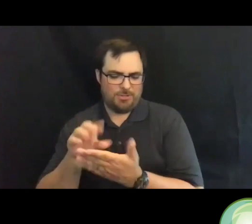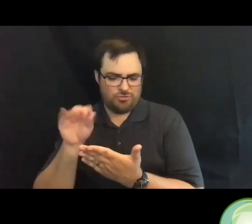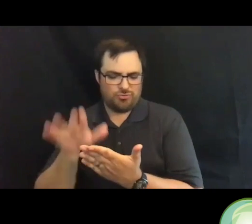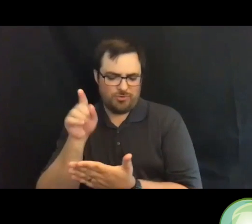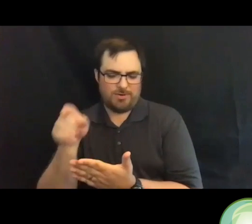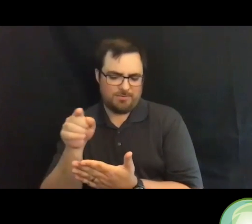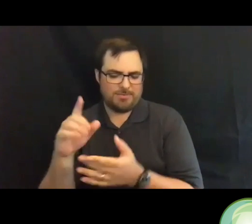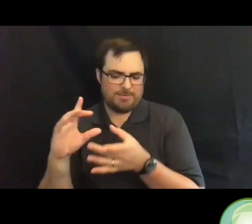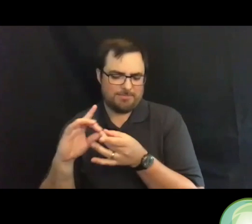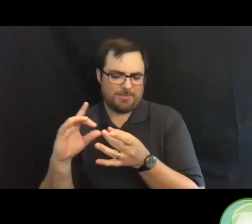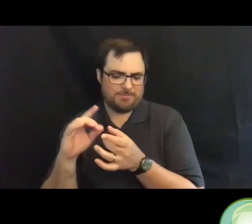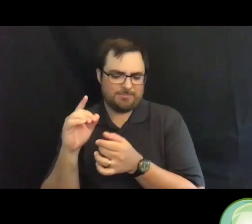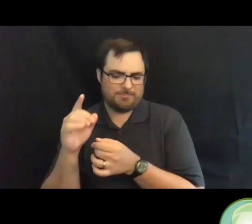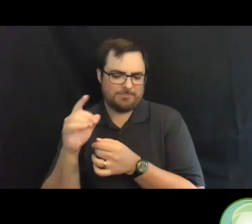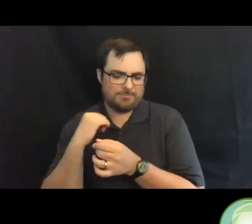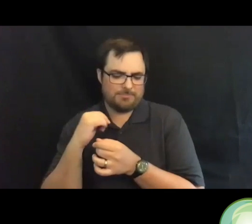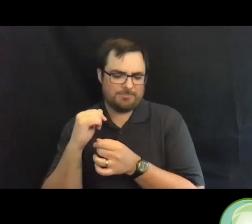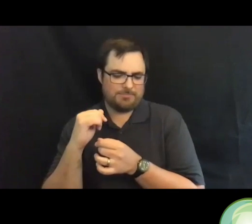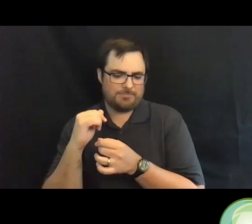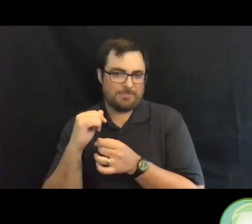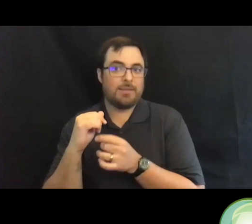mentally referencing.. he started when he was